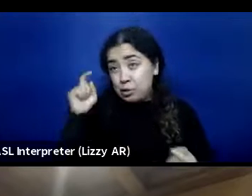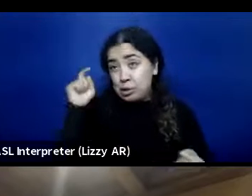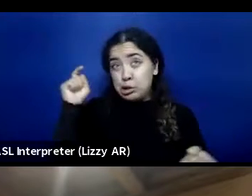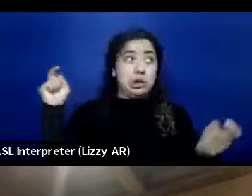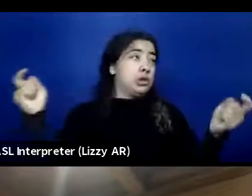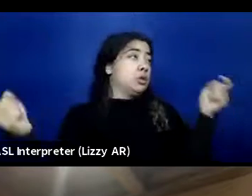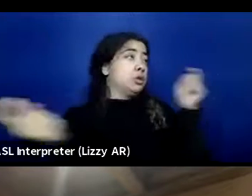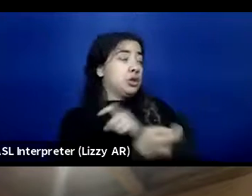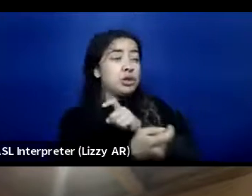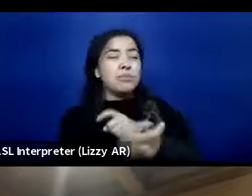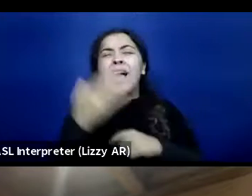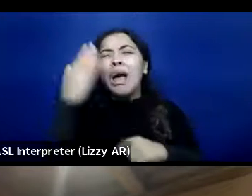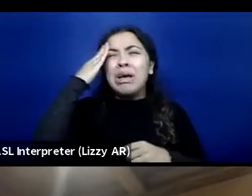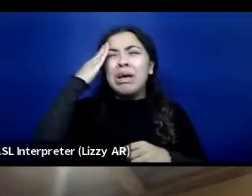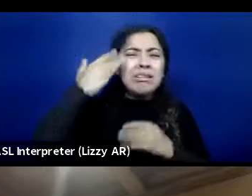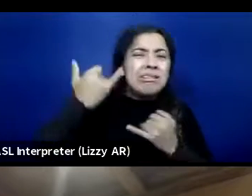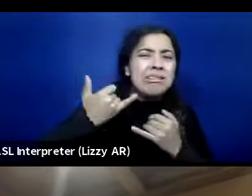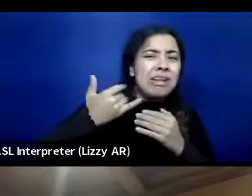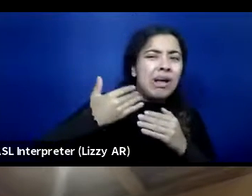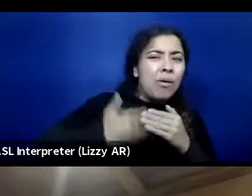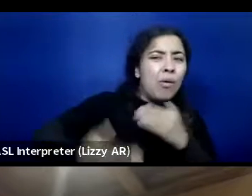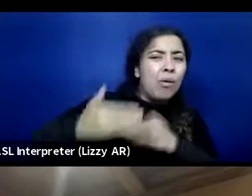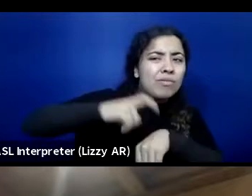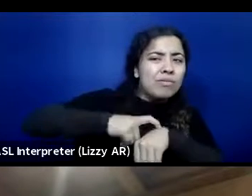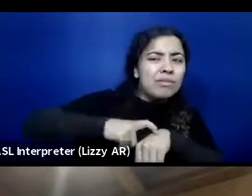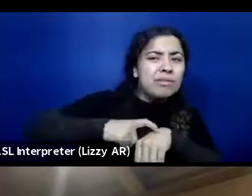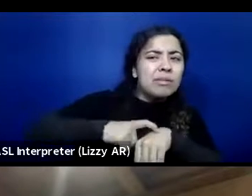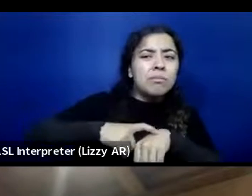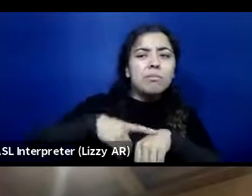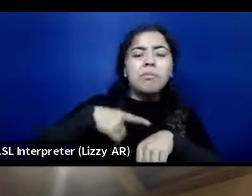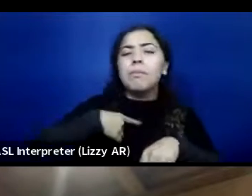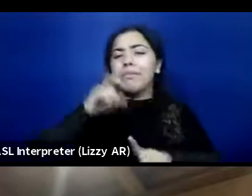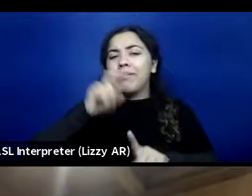So I'm going to ask the last question to you, Dr Caroline Casey,